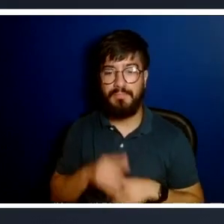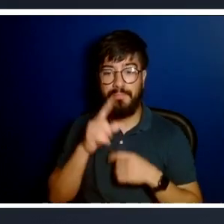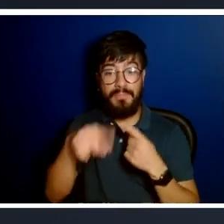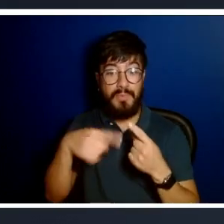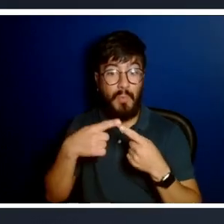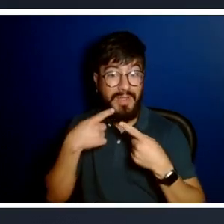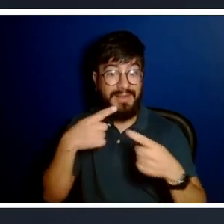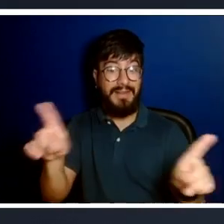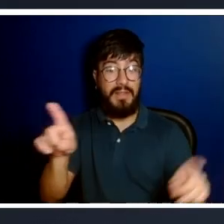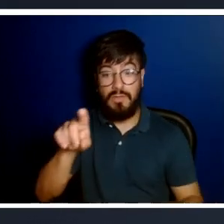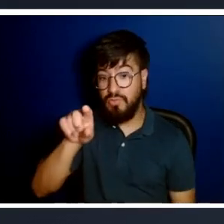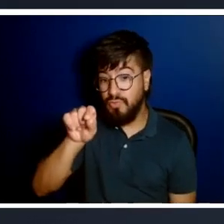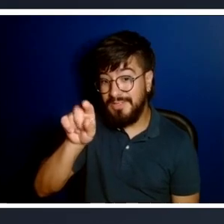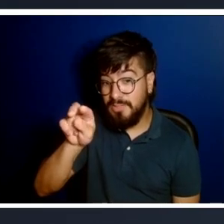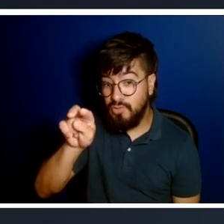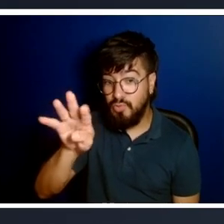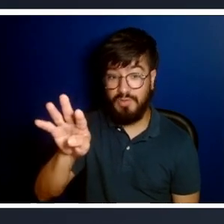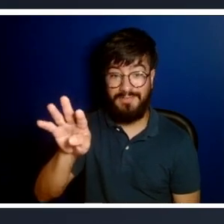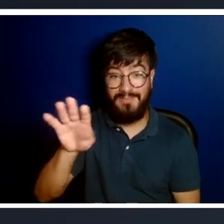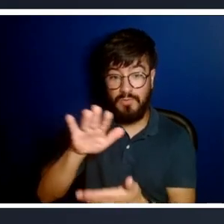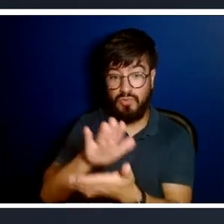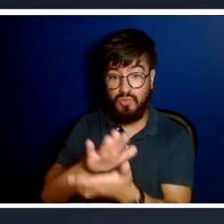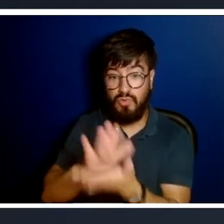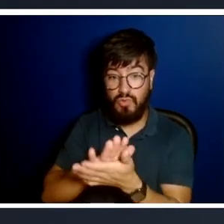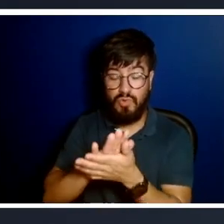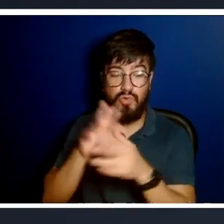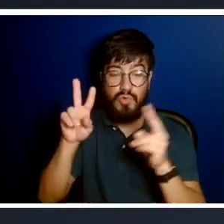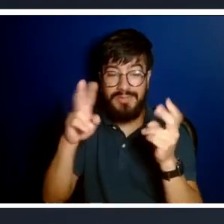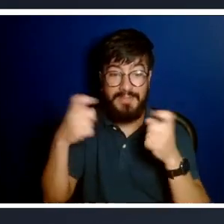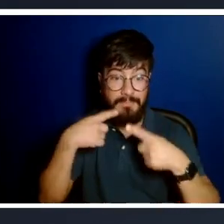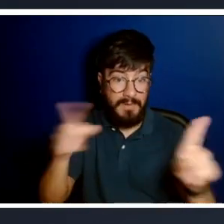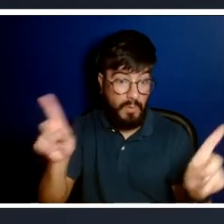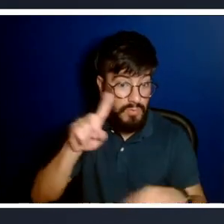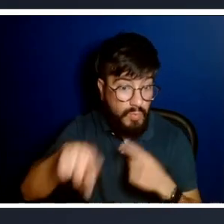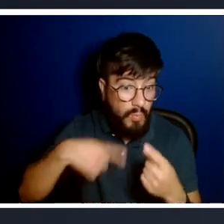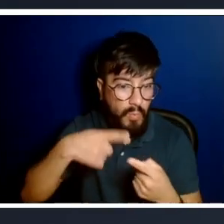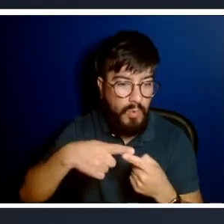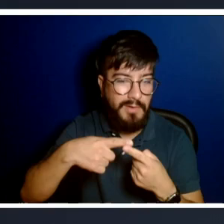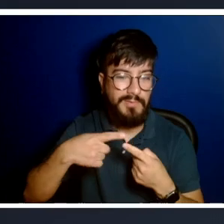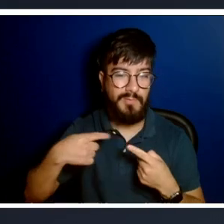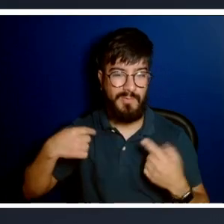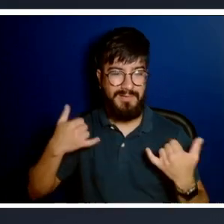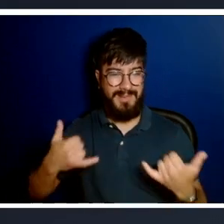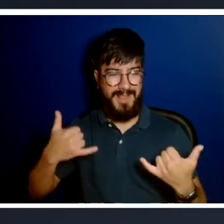school year themes? We have decided them. We're working on our dates right now and they should